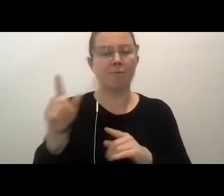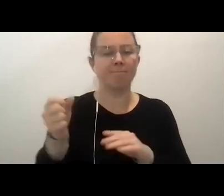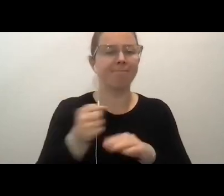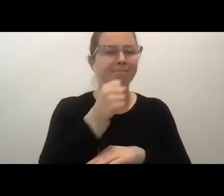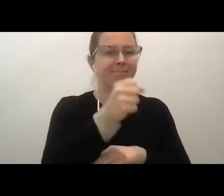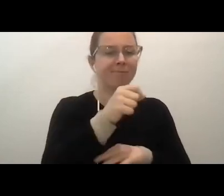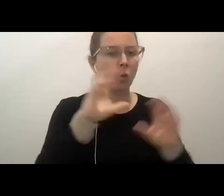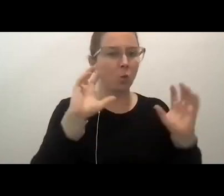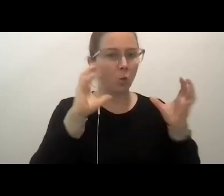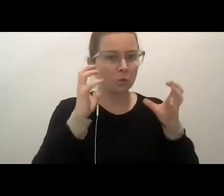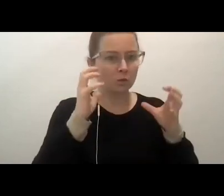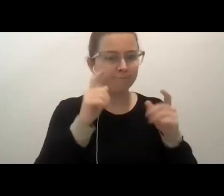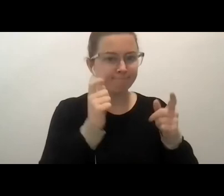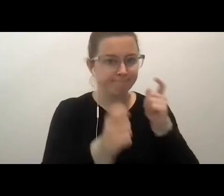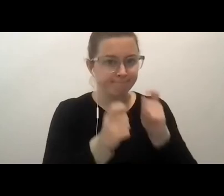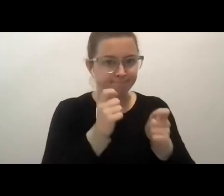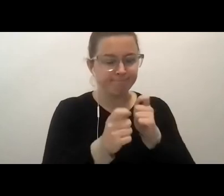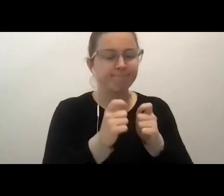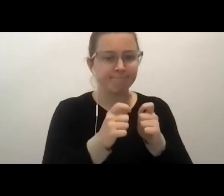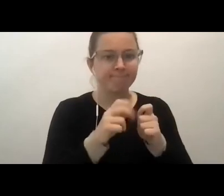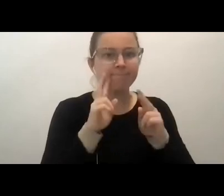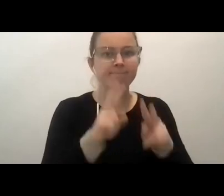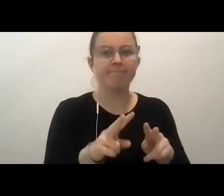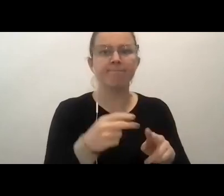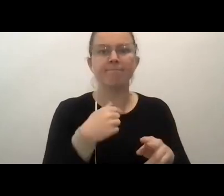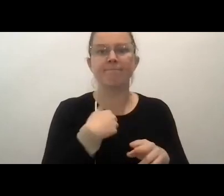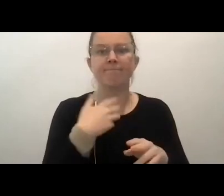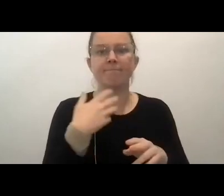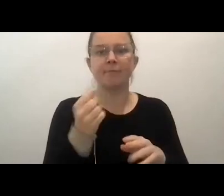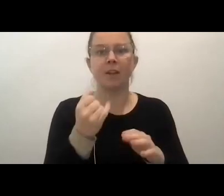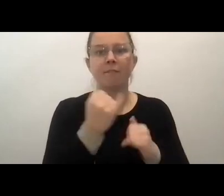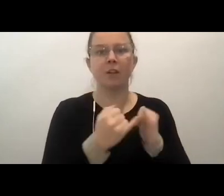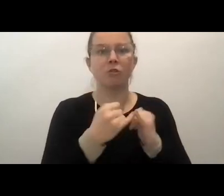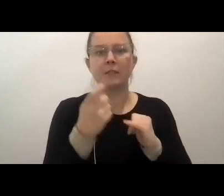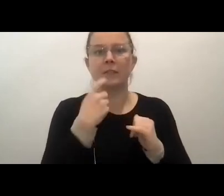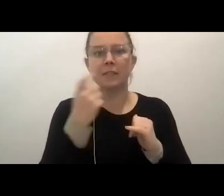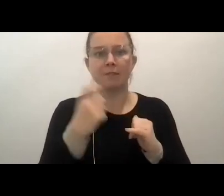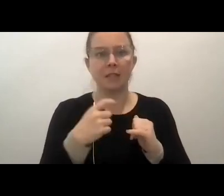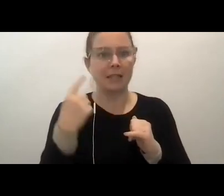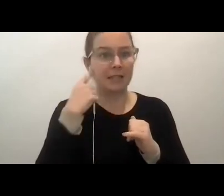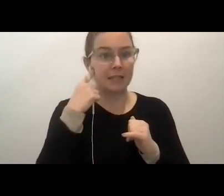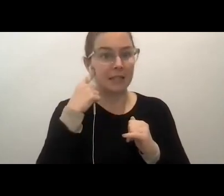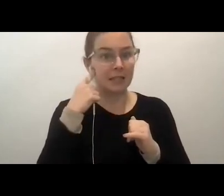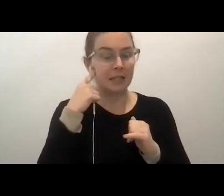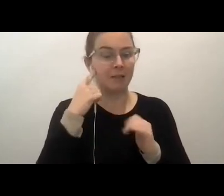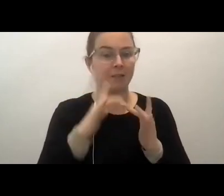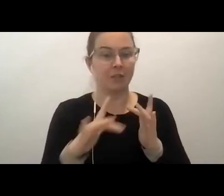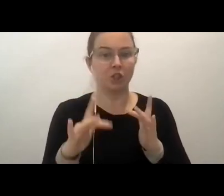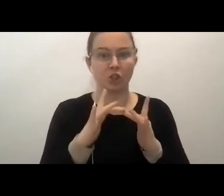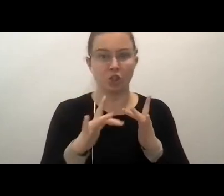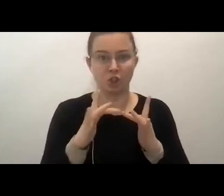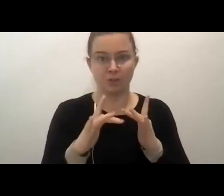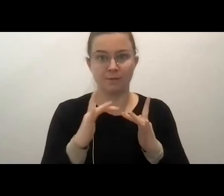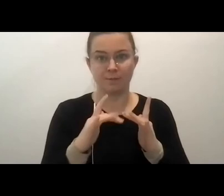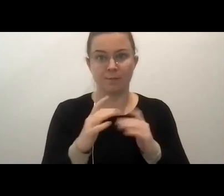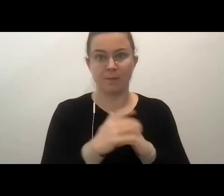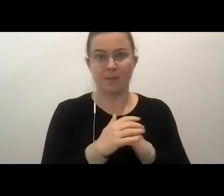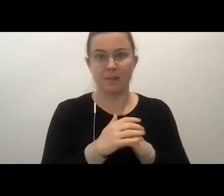and it turned out that I had a very severe ear infection and they thought that maybe I just